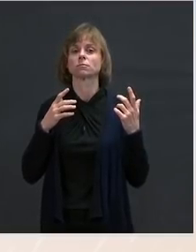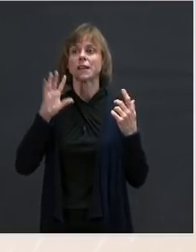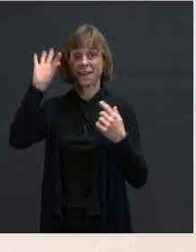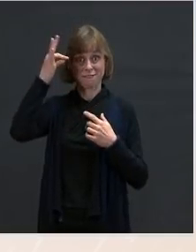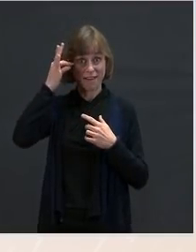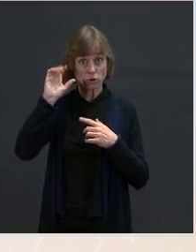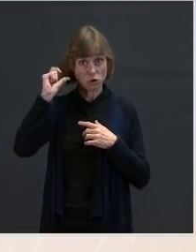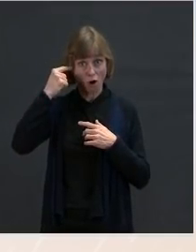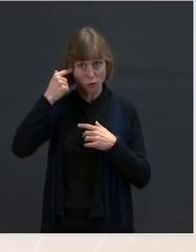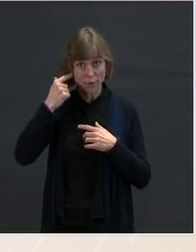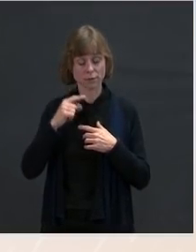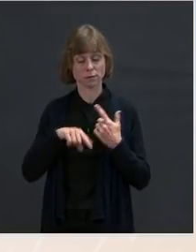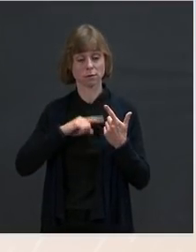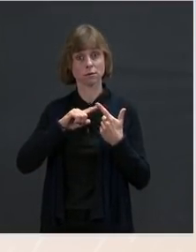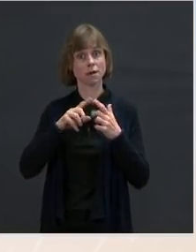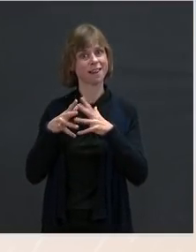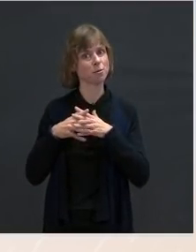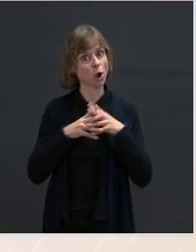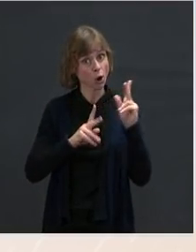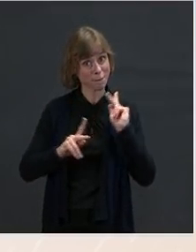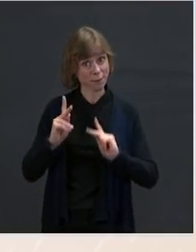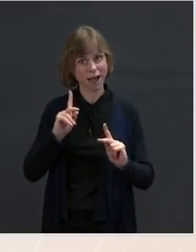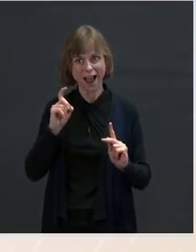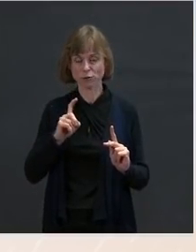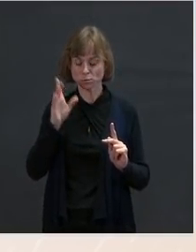You know, and it's still going to be months and months